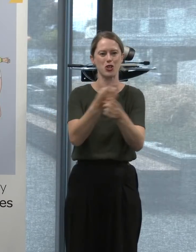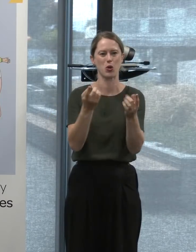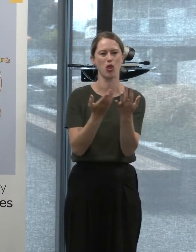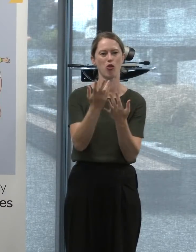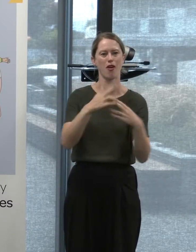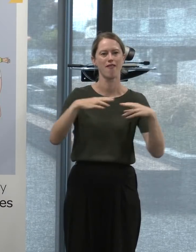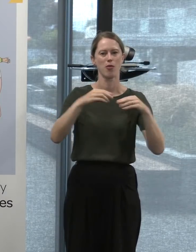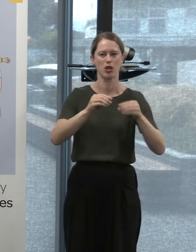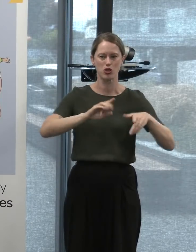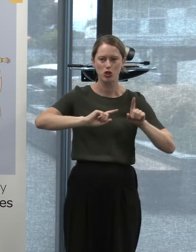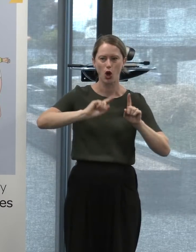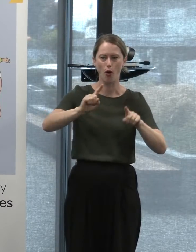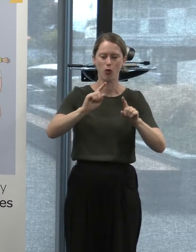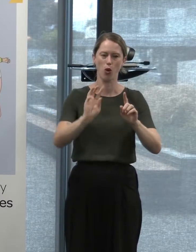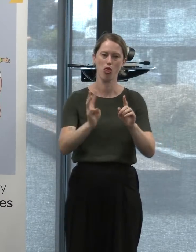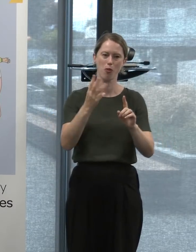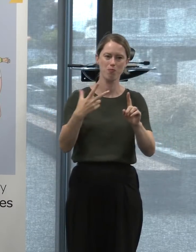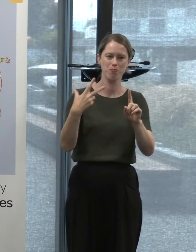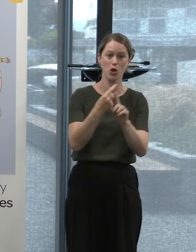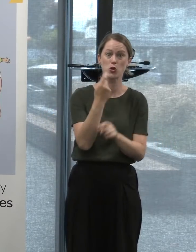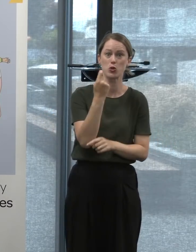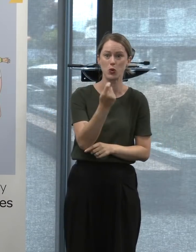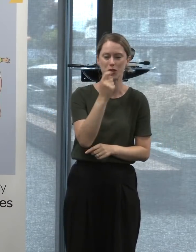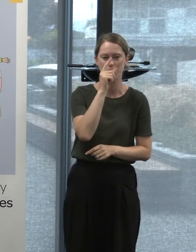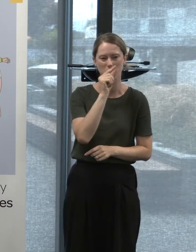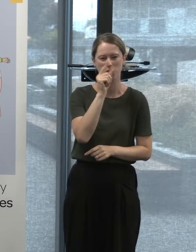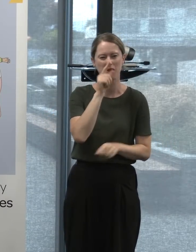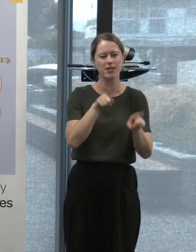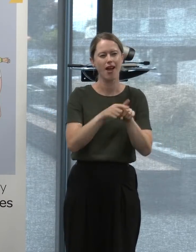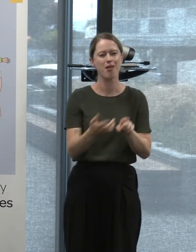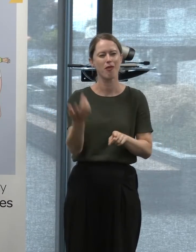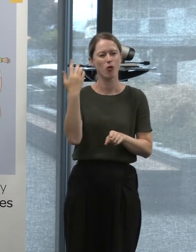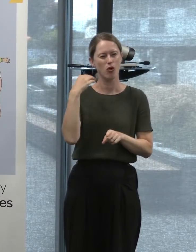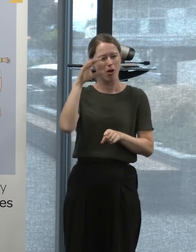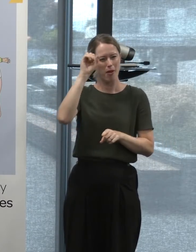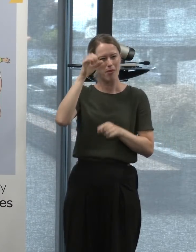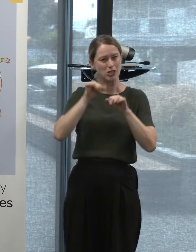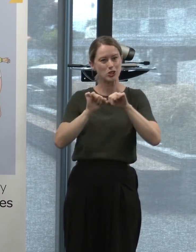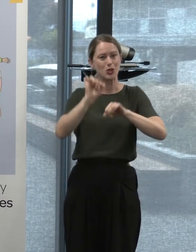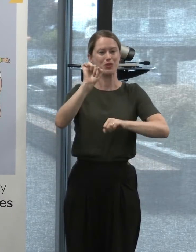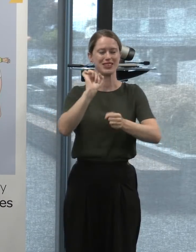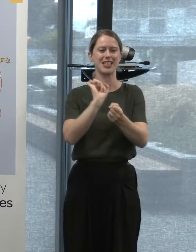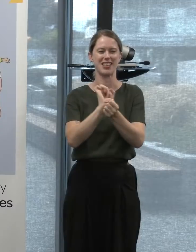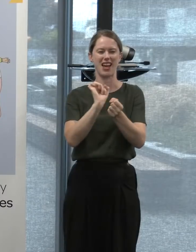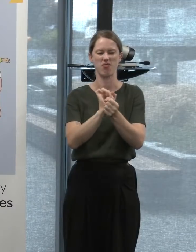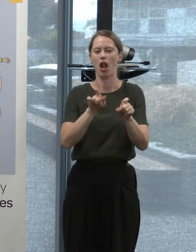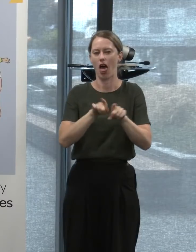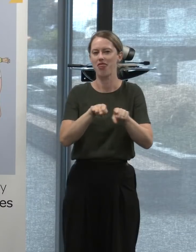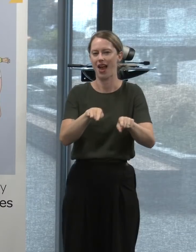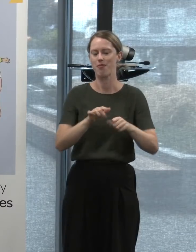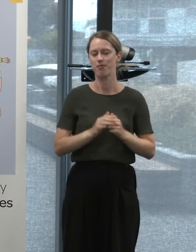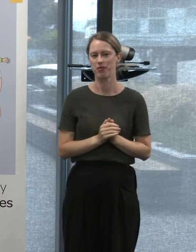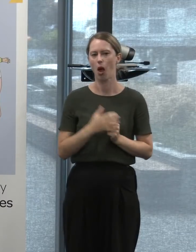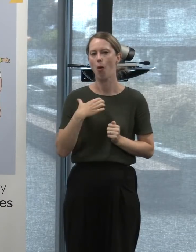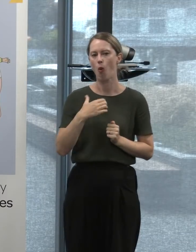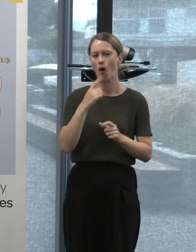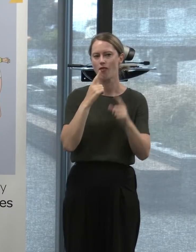To support our goal of getting as many boosted as possible, we